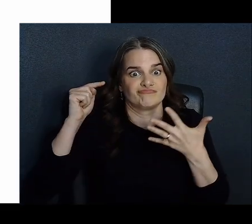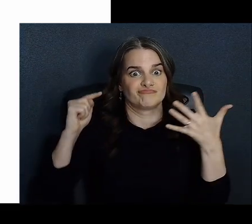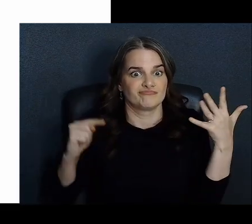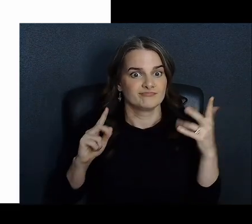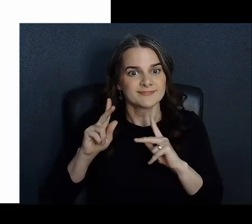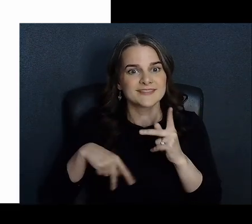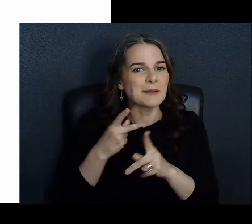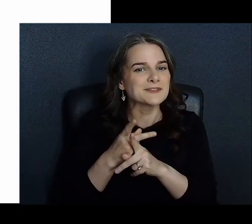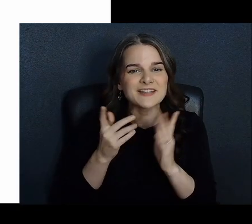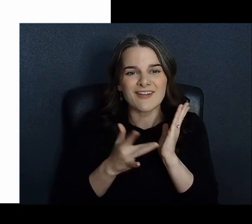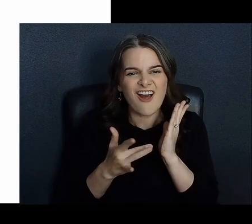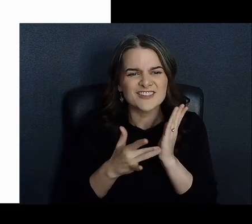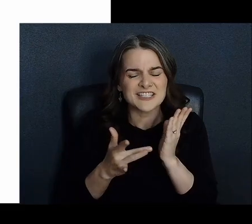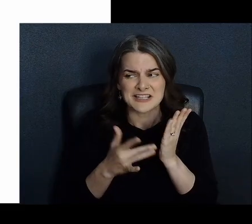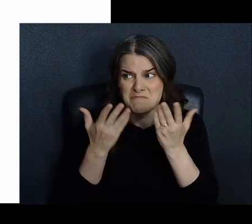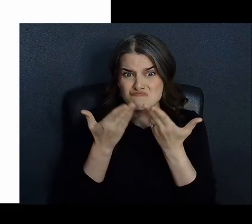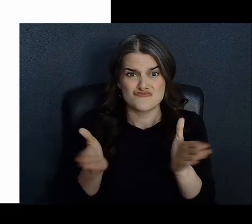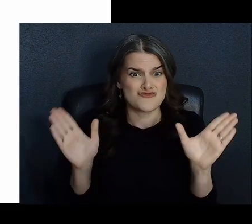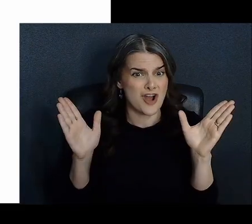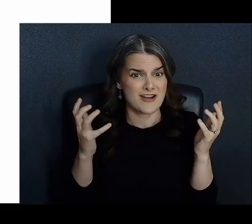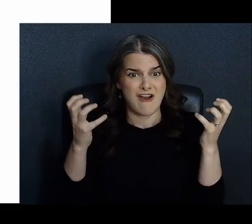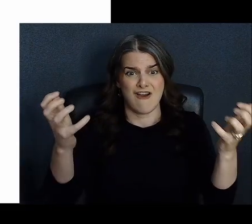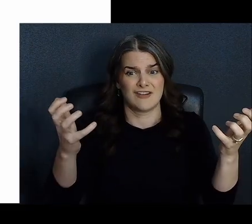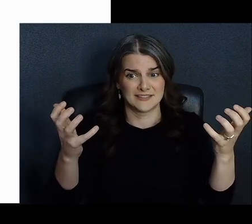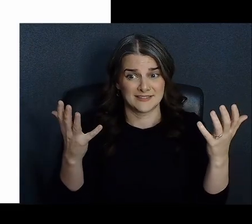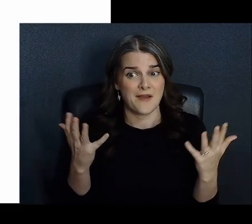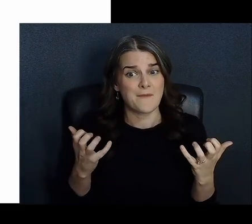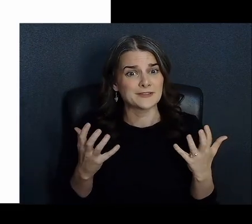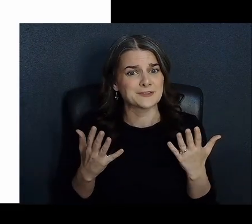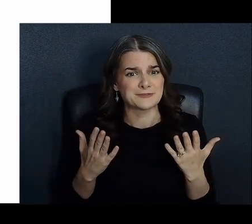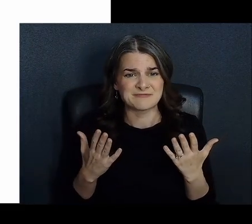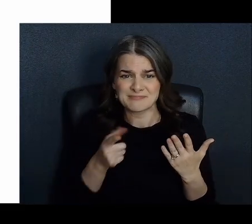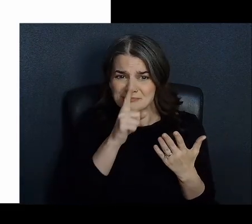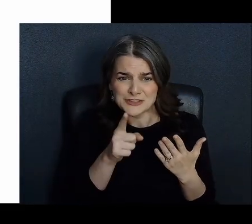And since this is such a broad audience, I wanted to make sure that we try to cover everything